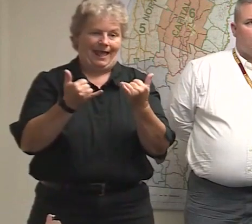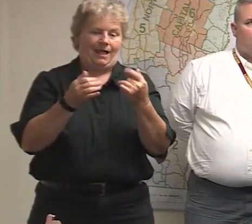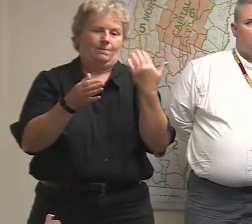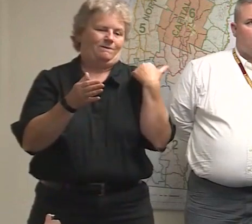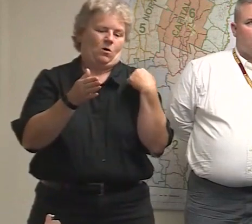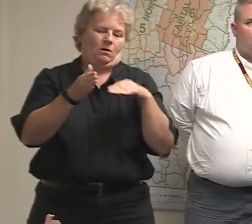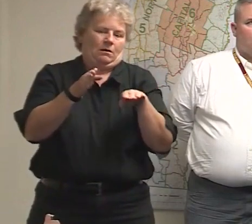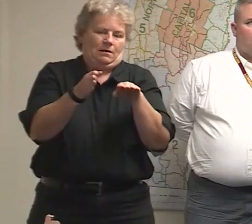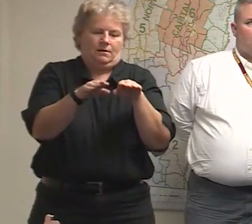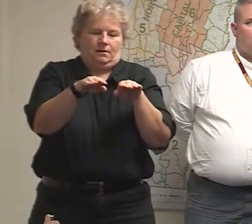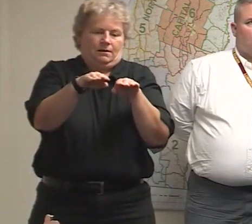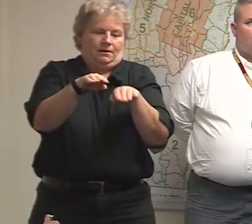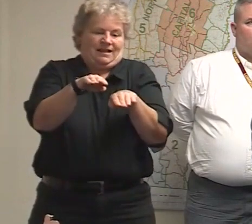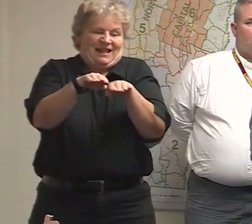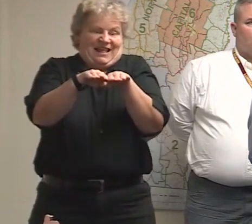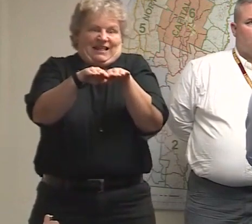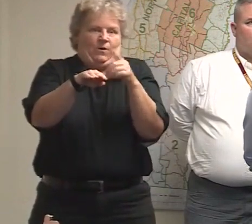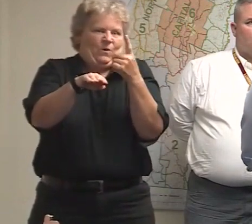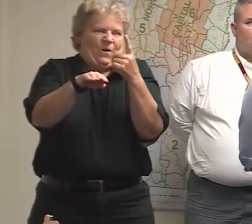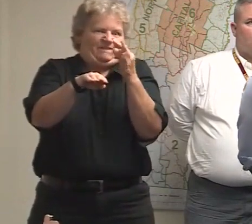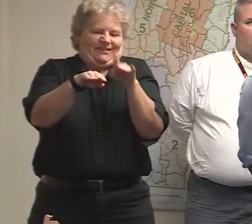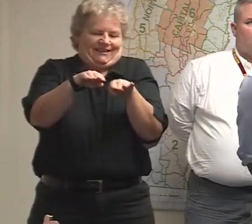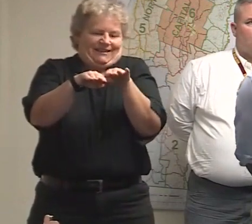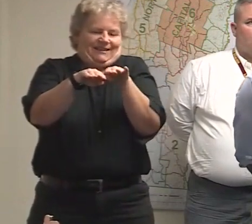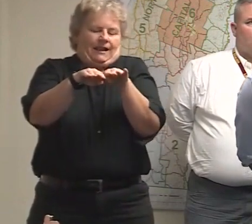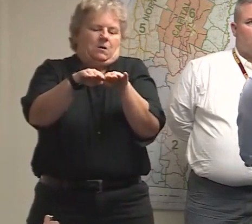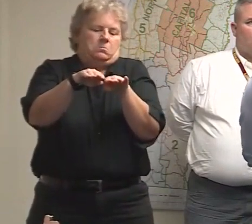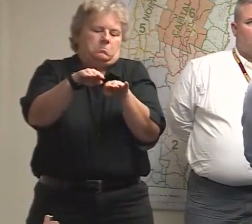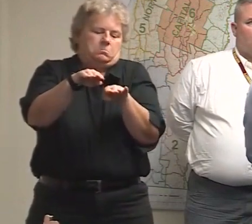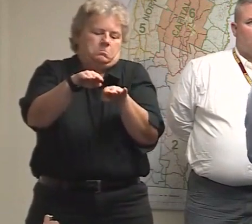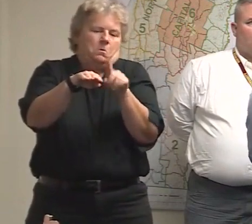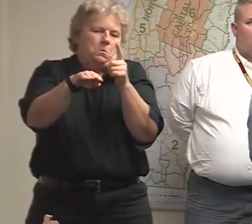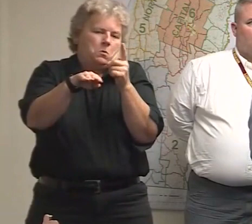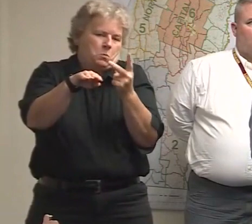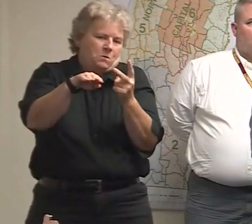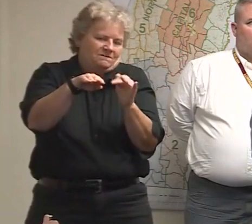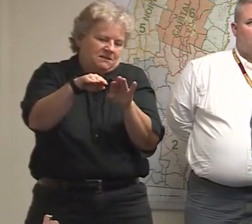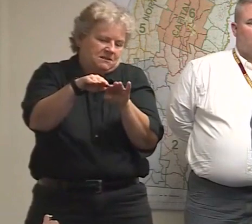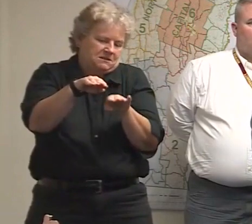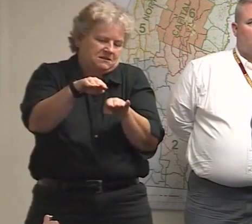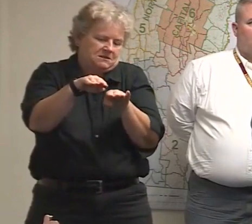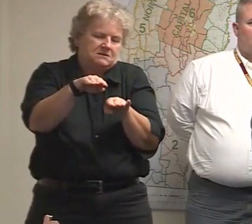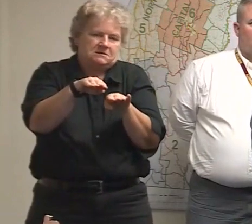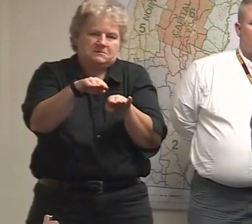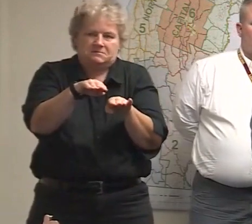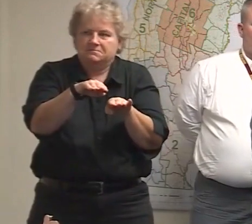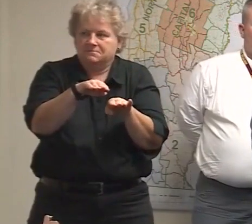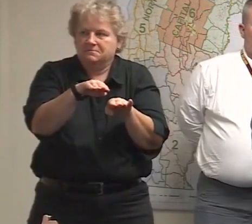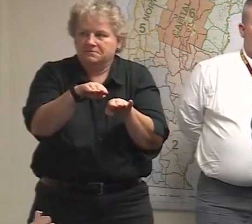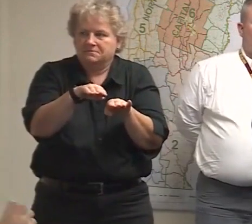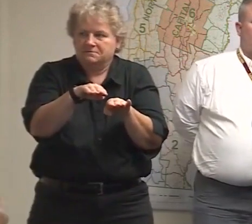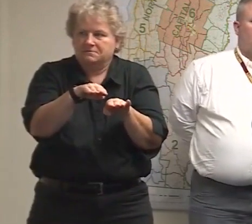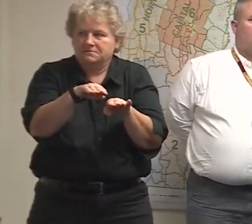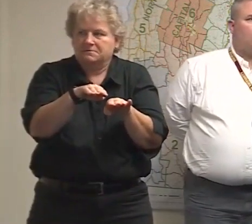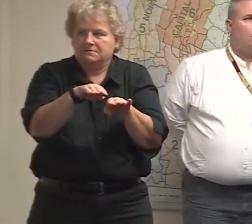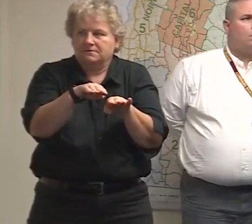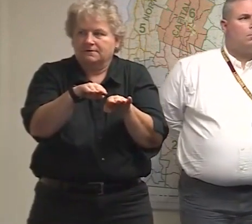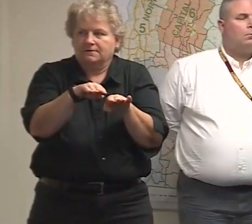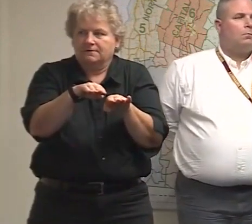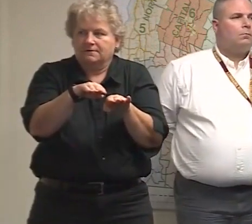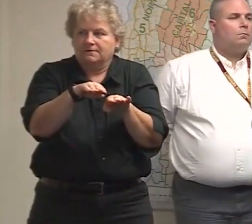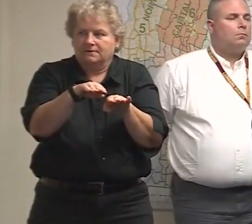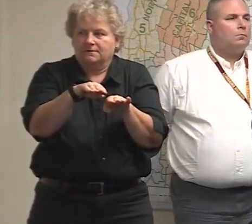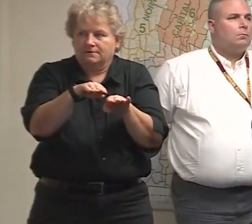WE’RE RELEASING SOME OF THE WATER THROUGH THE SPILLWAY, CAUSING IMMEDIATE EVACUATION DOWNSTREAM.